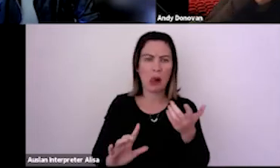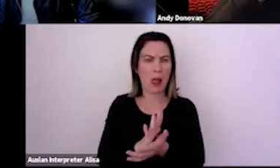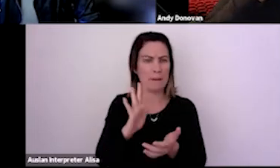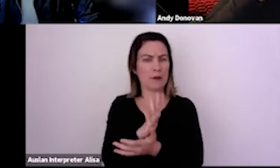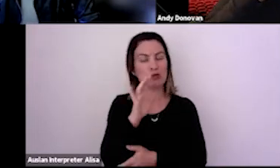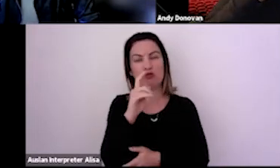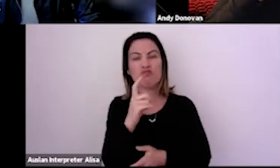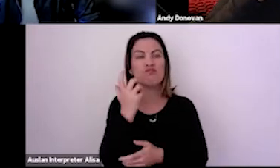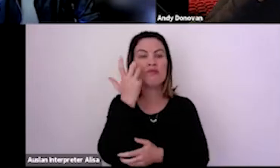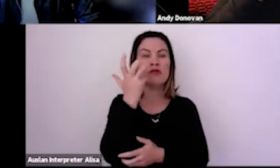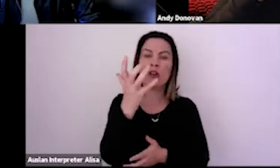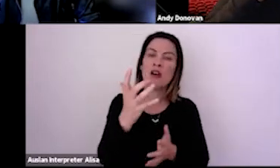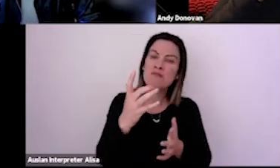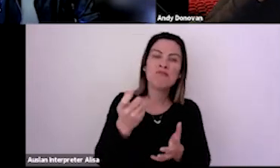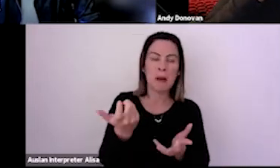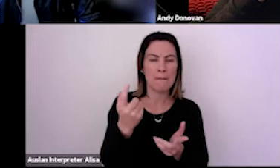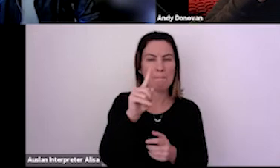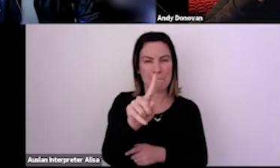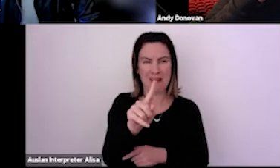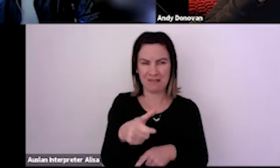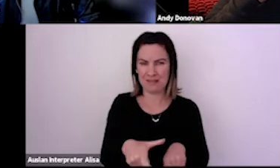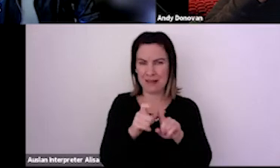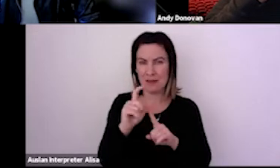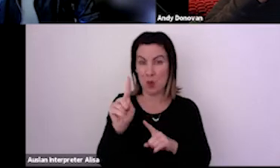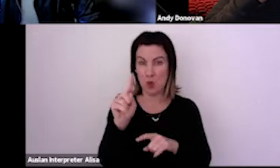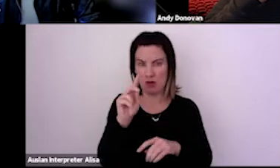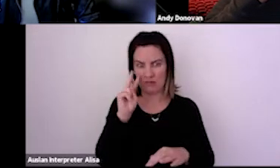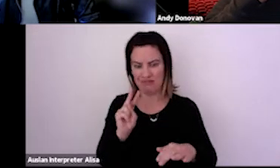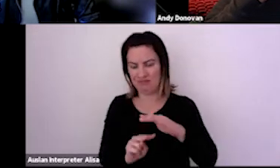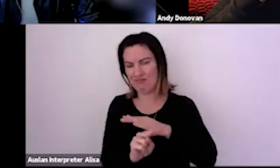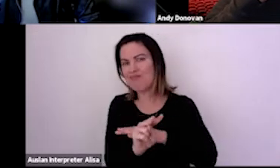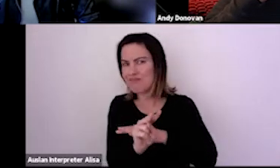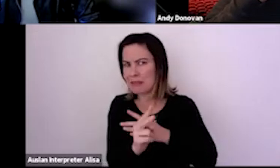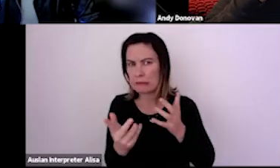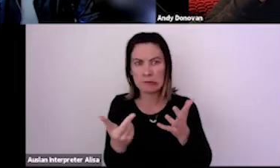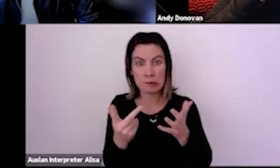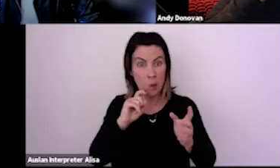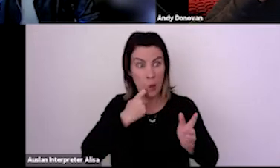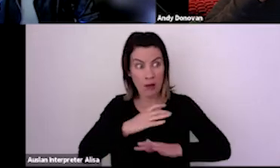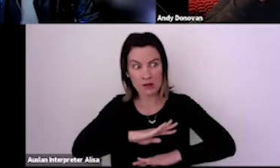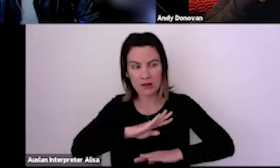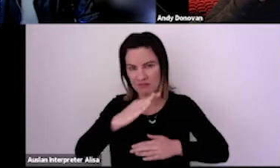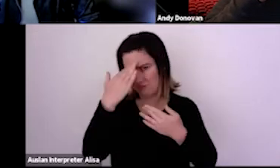difficulty is predicting when things will settle down a bit. Absolutely, yes.